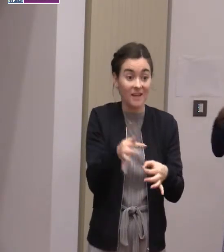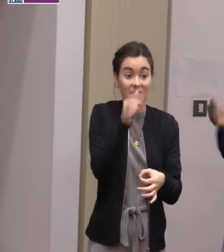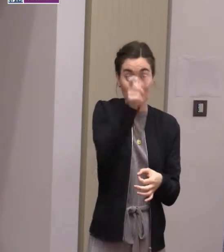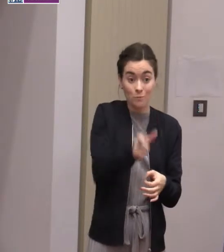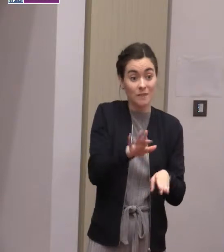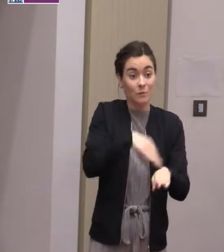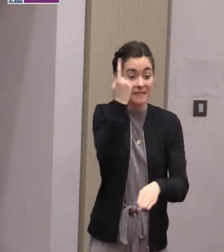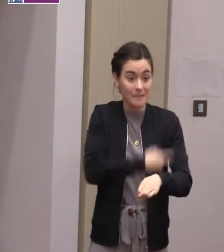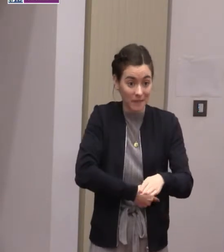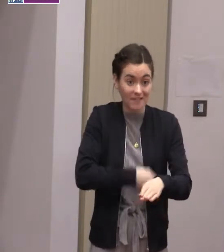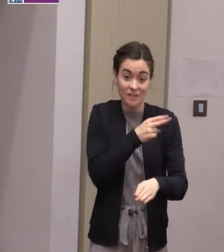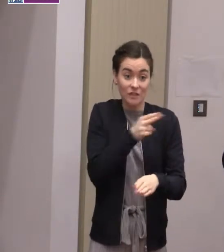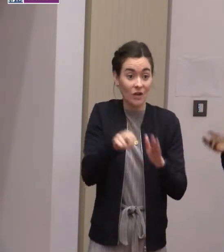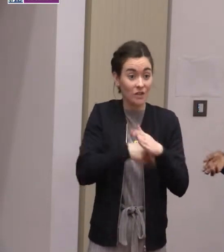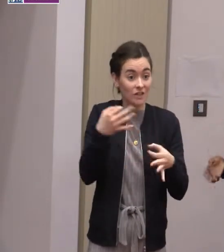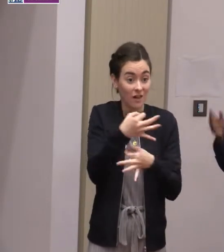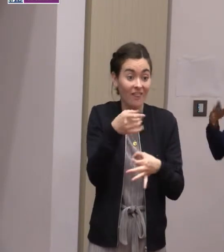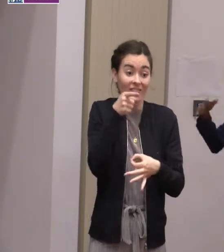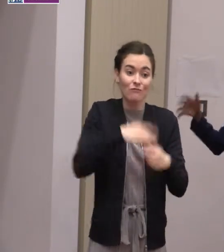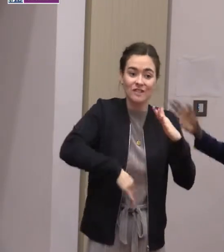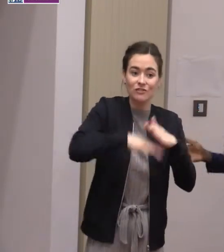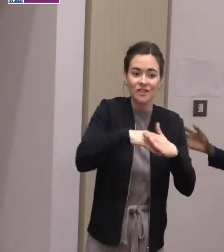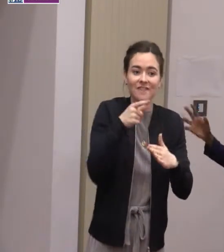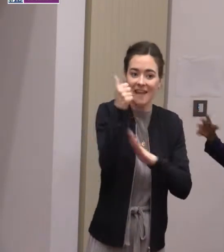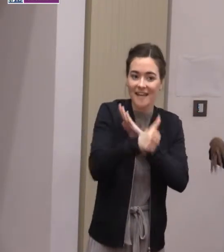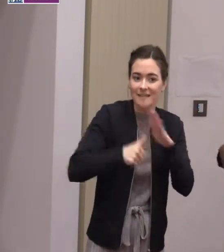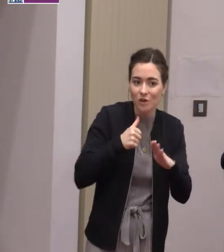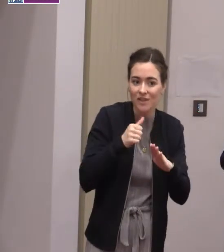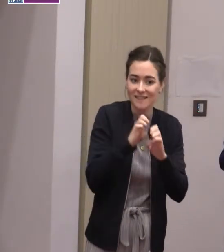restrictions they experience in their daily life, say they are under informal guardianship,